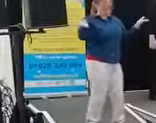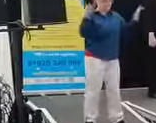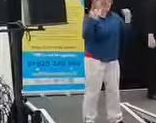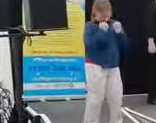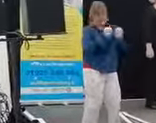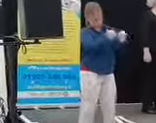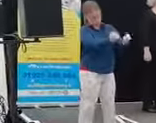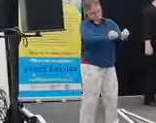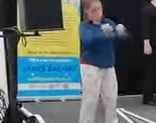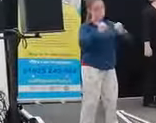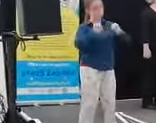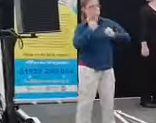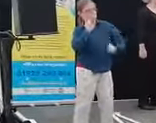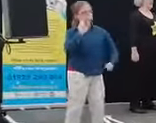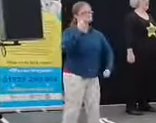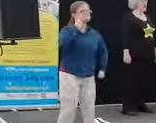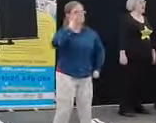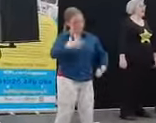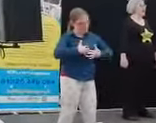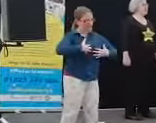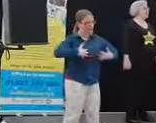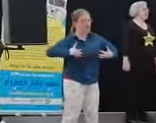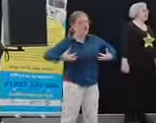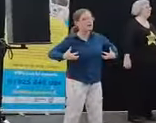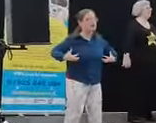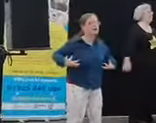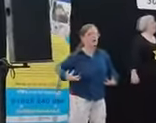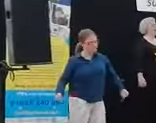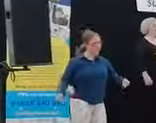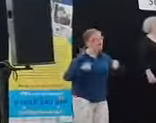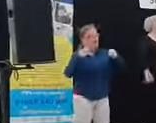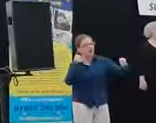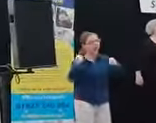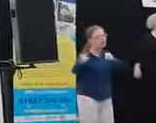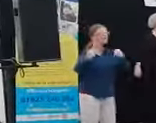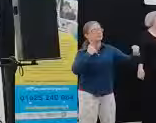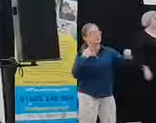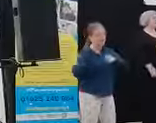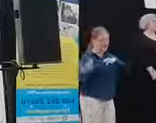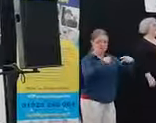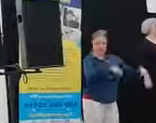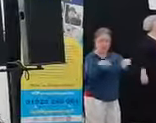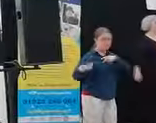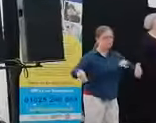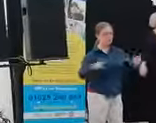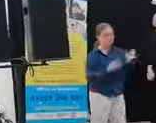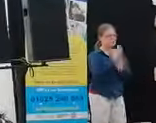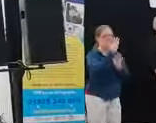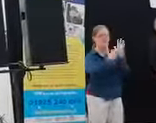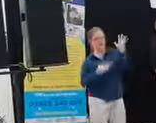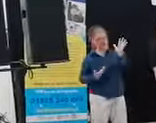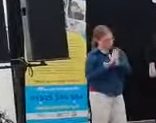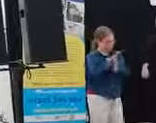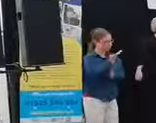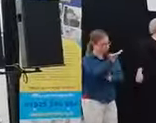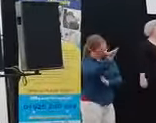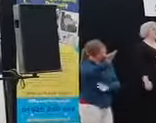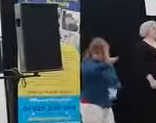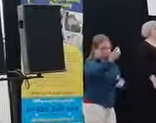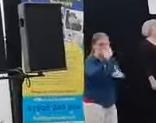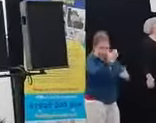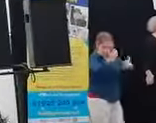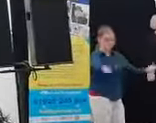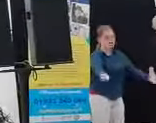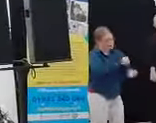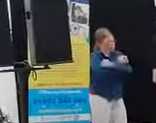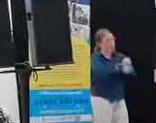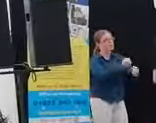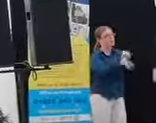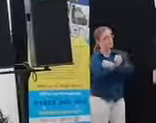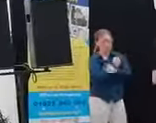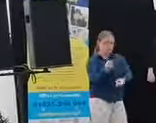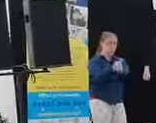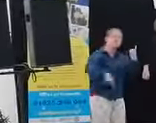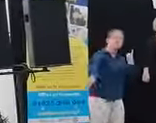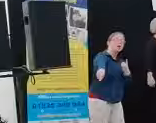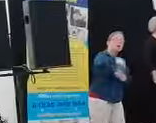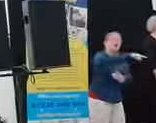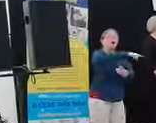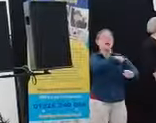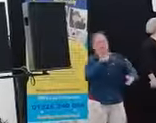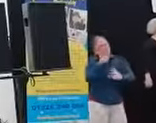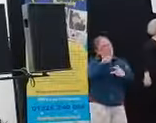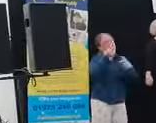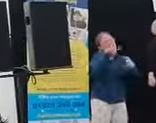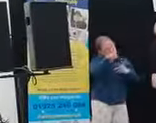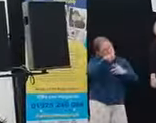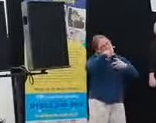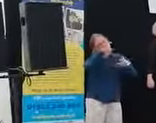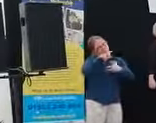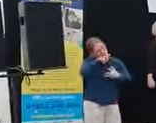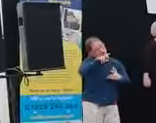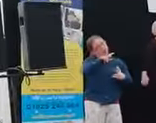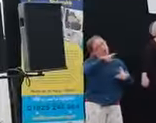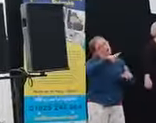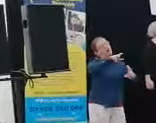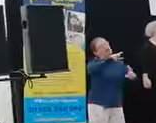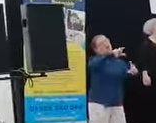I got the eye of the tiger, a fighter, Dancing through the fire 'Cause I am a champion, and you're gonna hear me roar